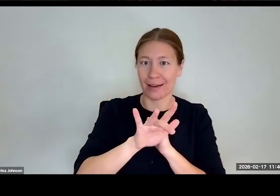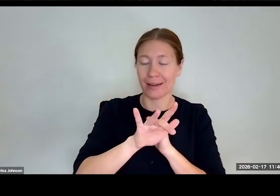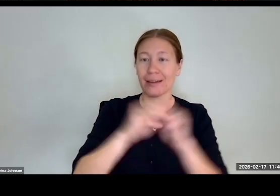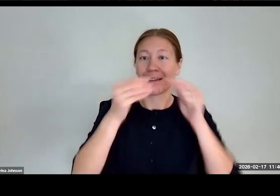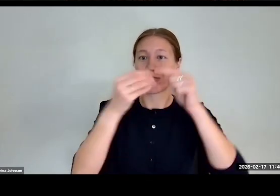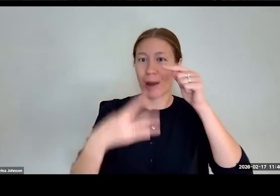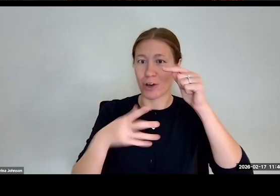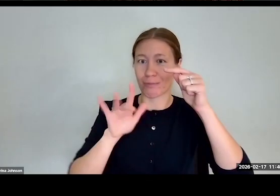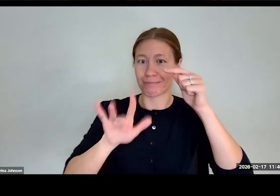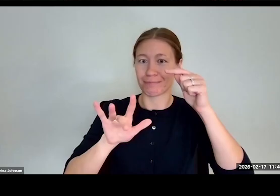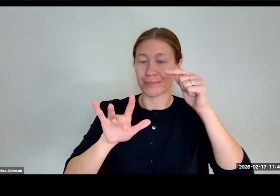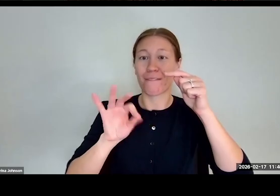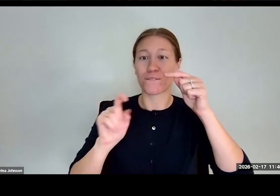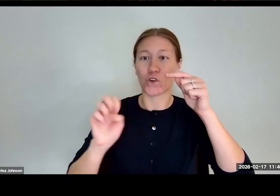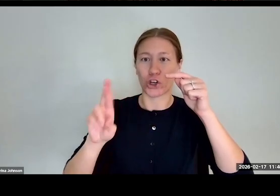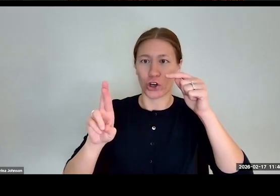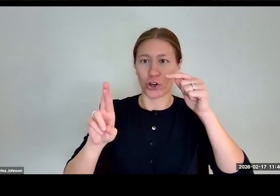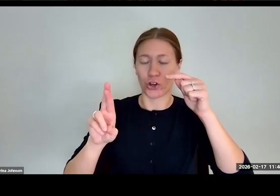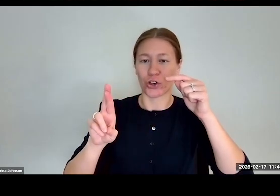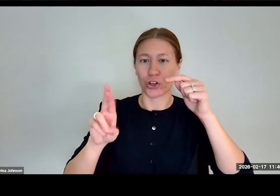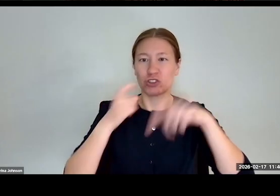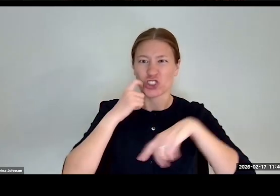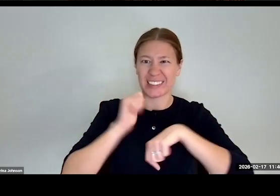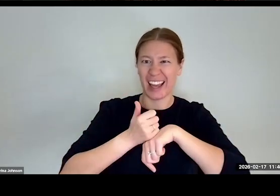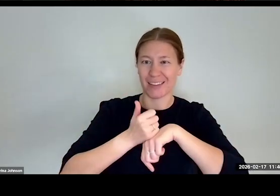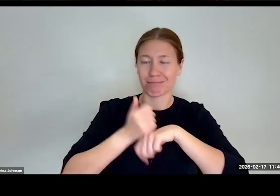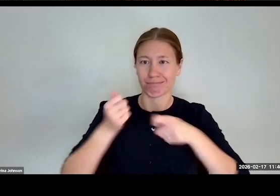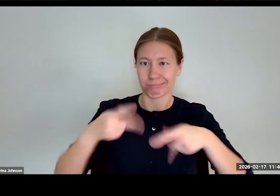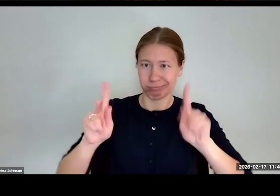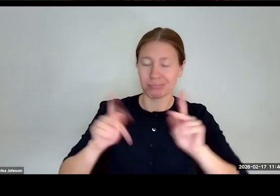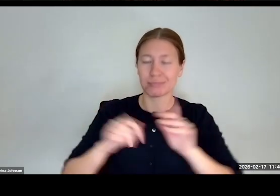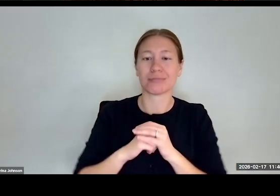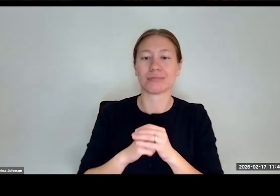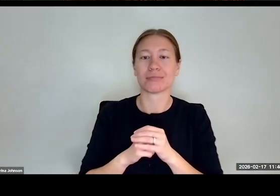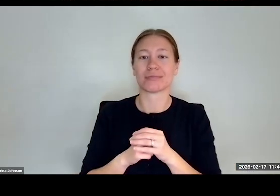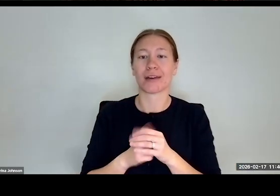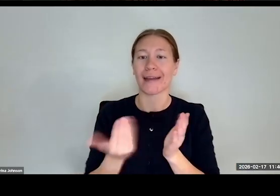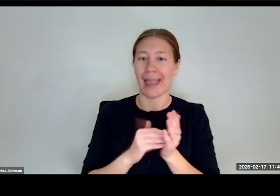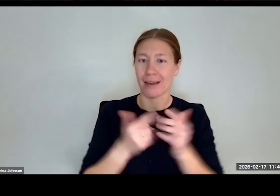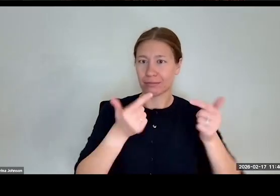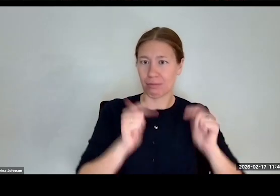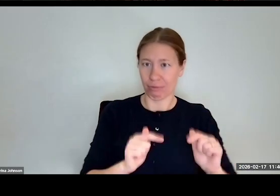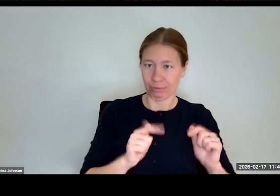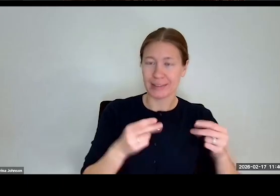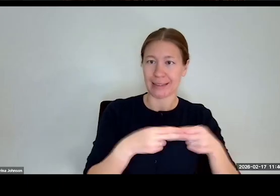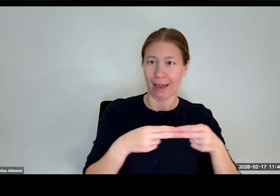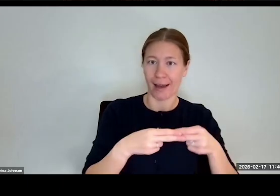and I'm gonna turn on the footer elements that I've enabled. So I'm gonna turn it on there, turn it on there